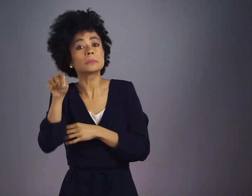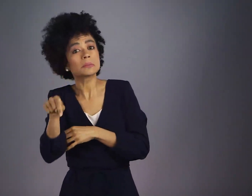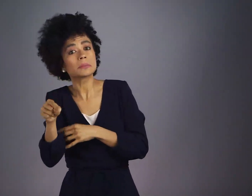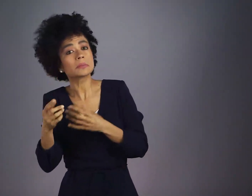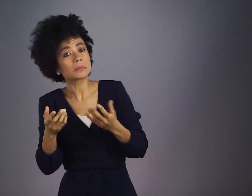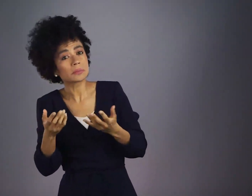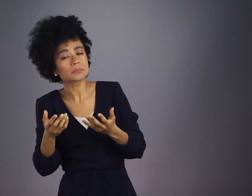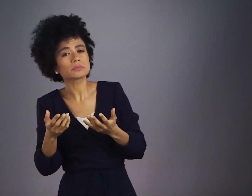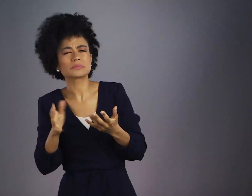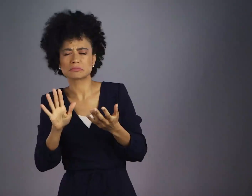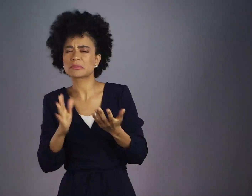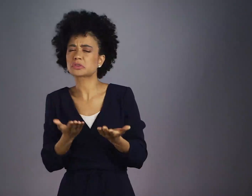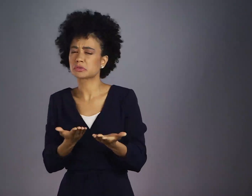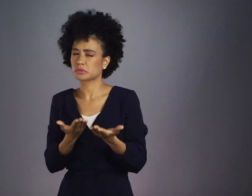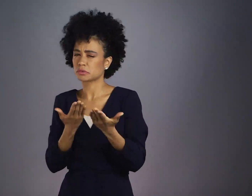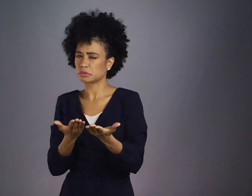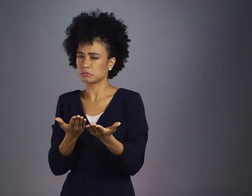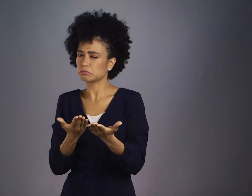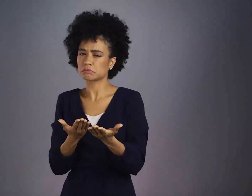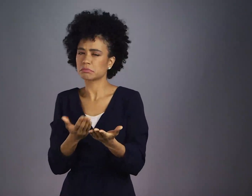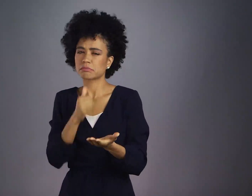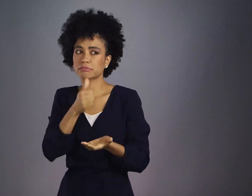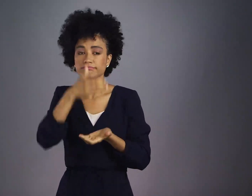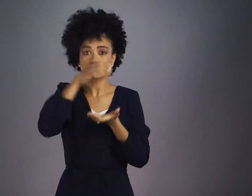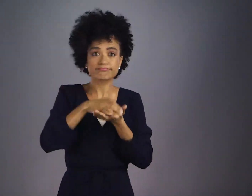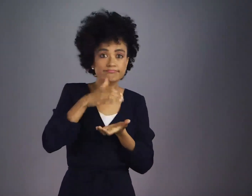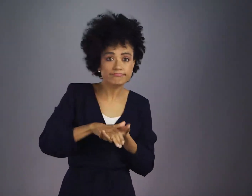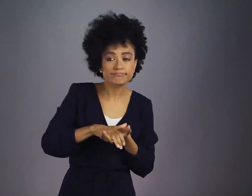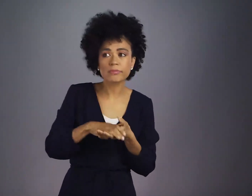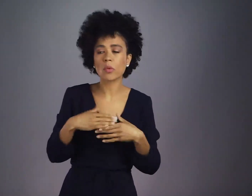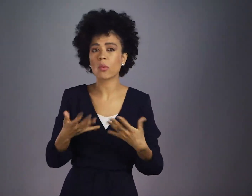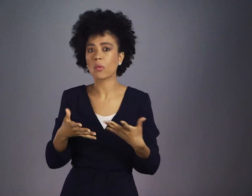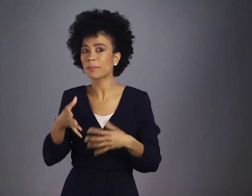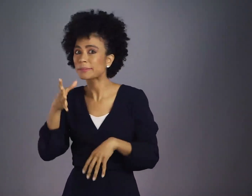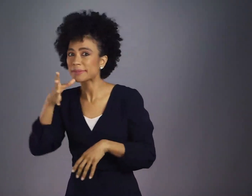It may be one of our own family, but we cannot disclose anything to our wives